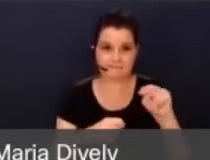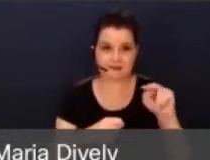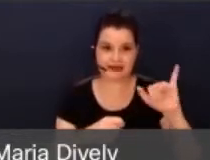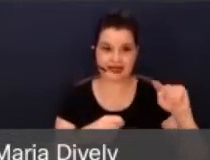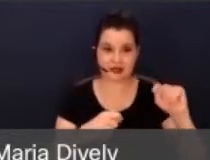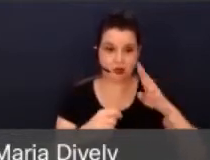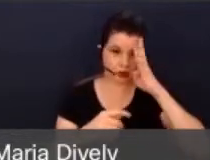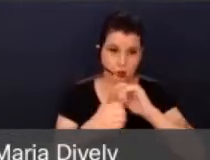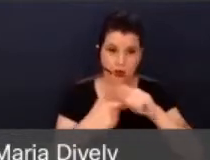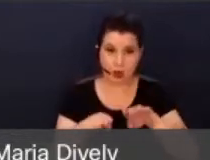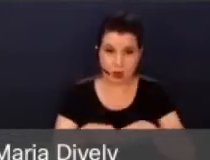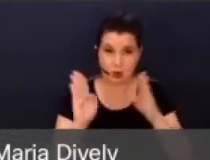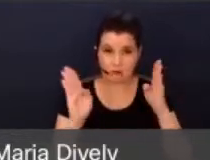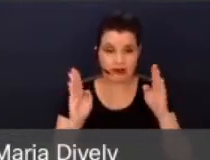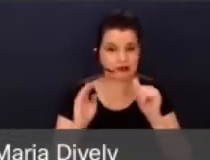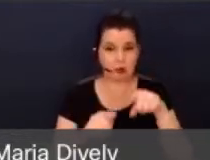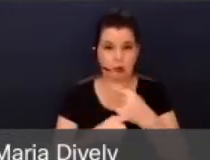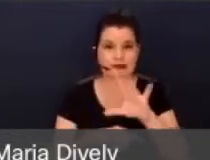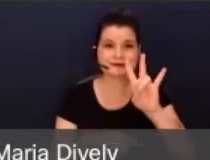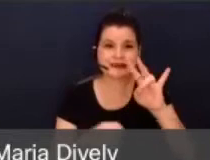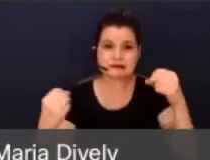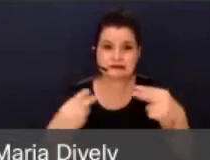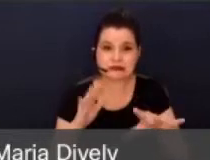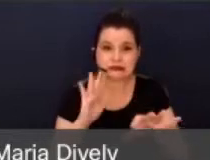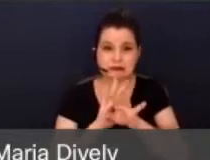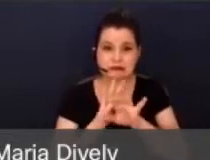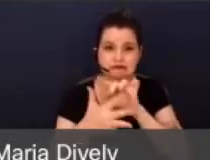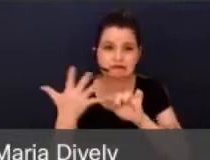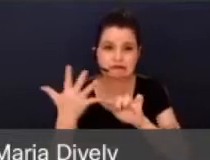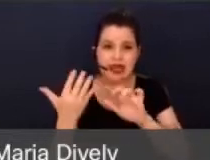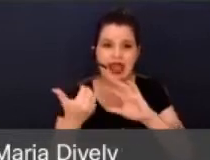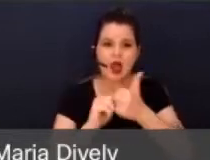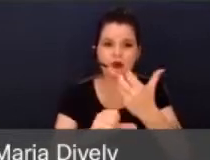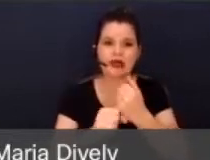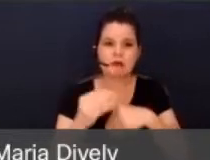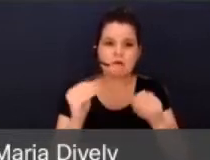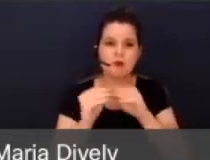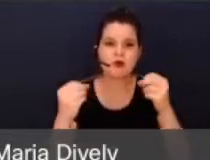However, when I open it, there is only seven slides to pick from. How do we get more of